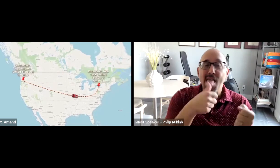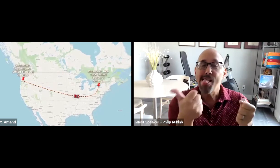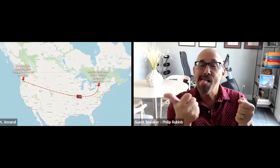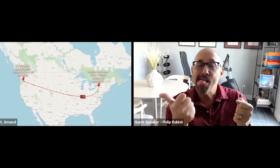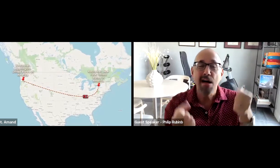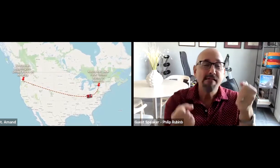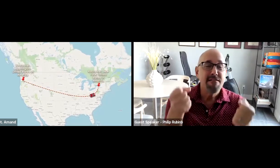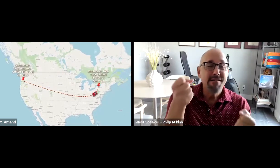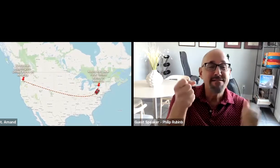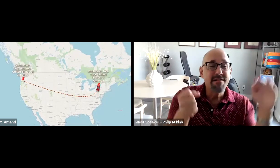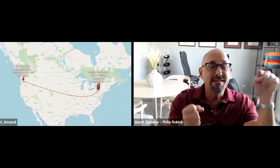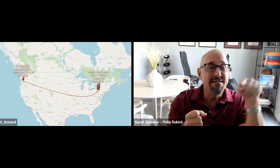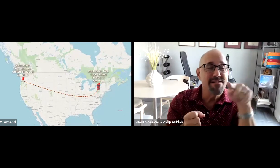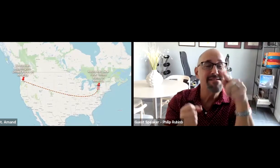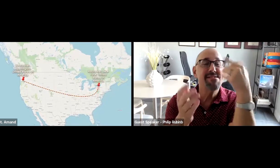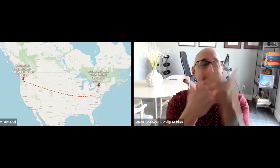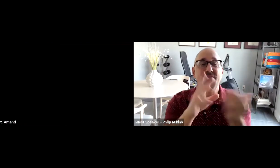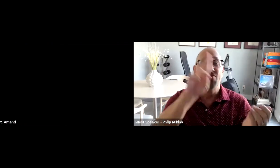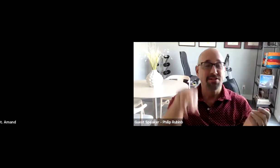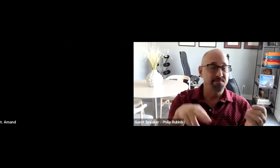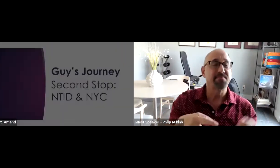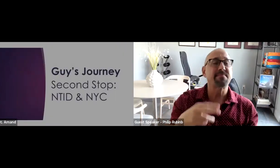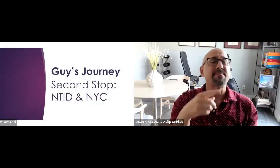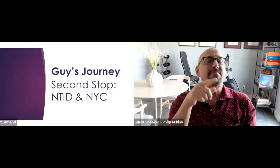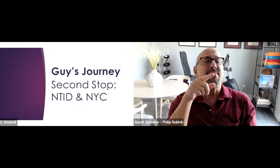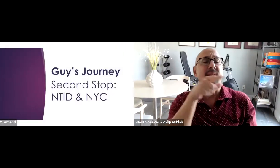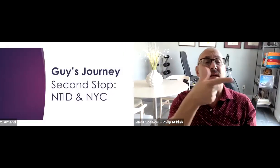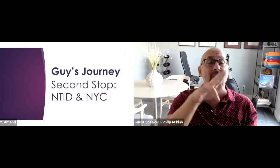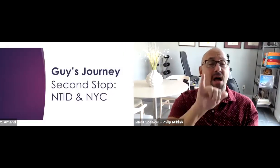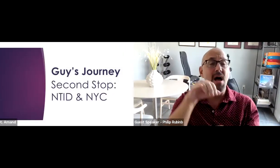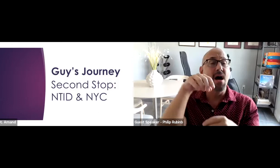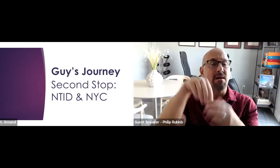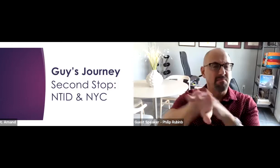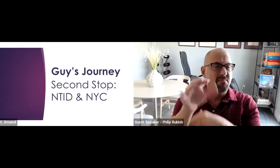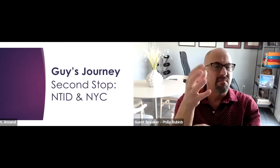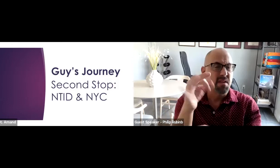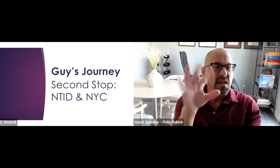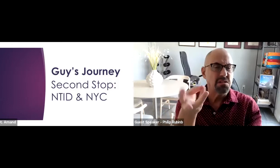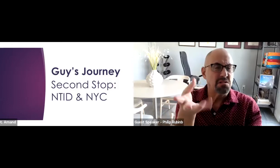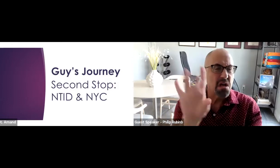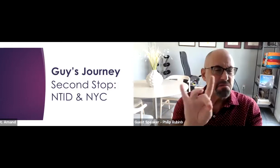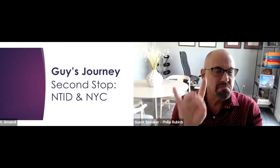As you can see, we're on the road, we're driving, and here we are in Rochester.